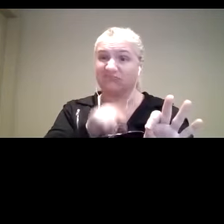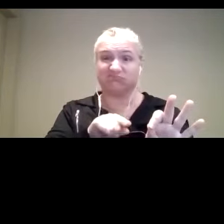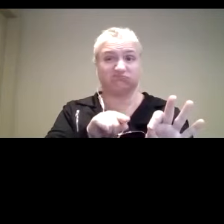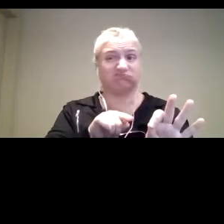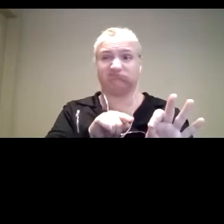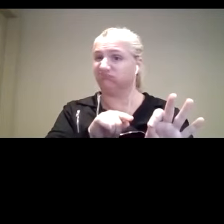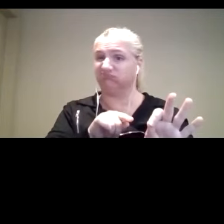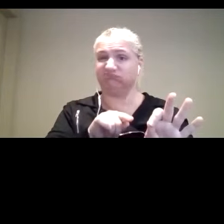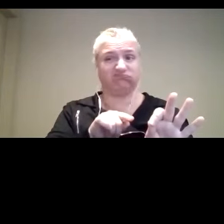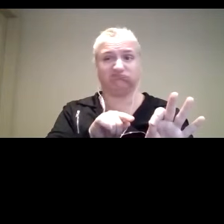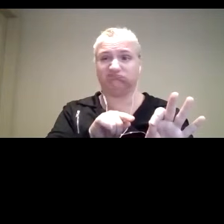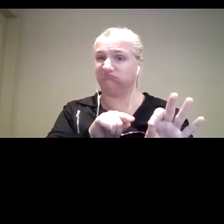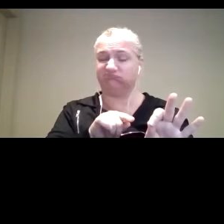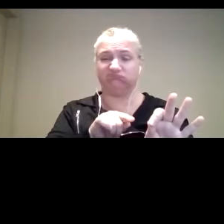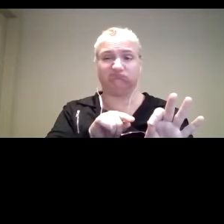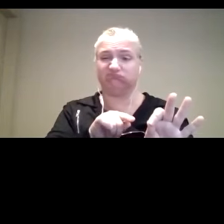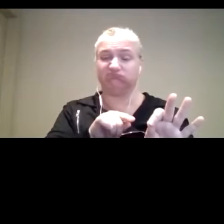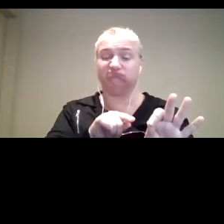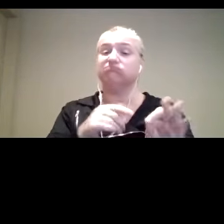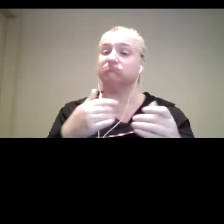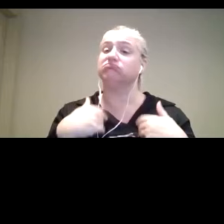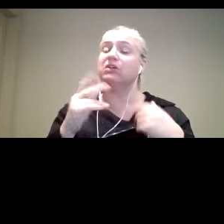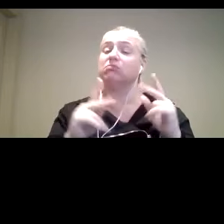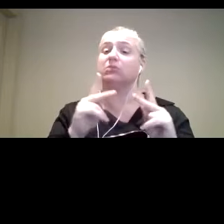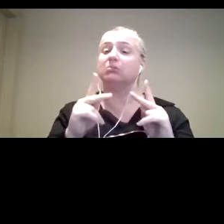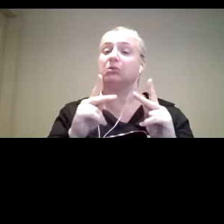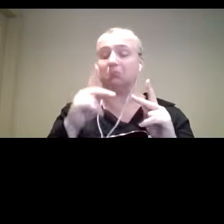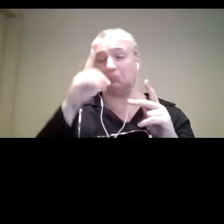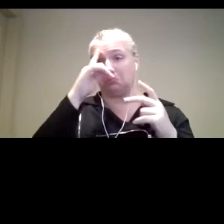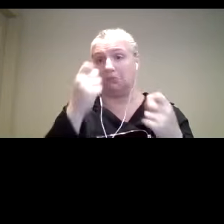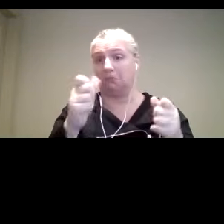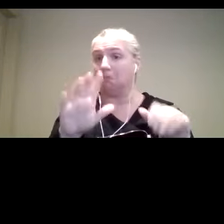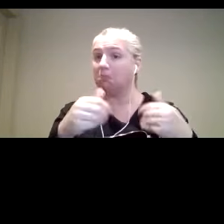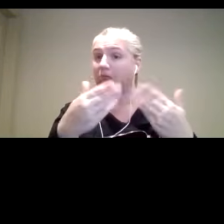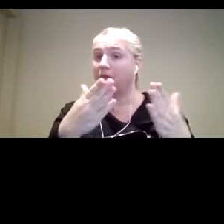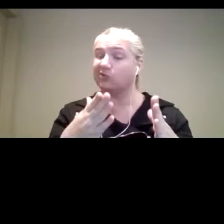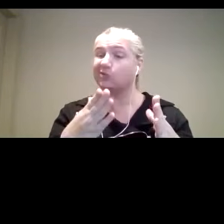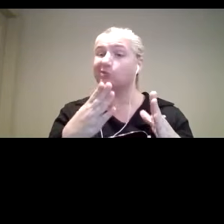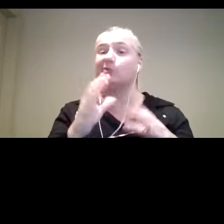We have people who are mental health providers who are working in school districts